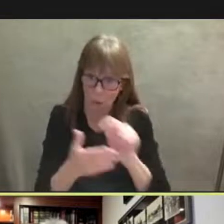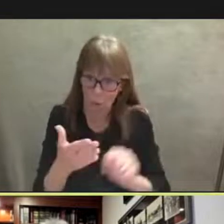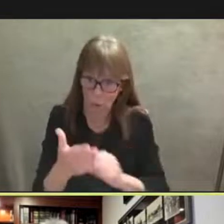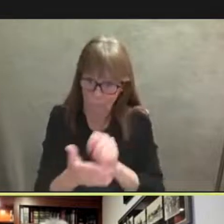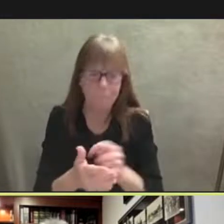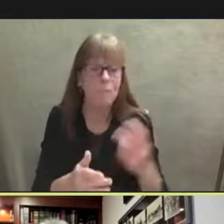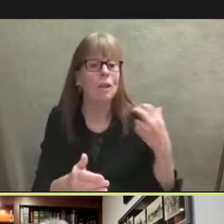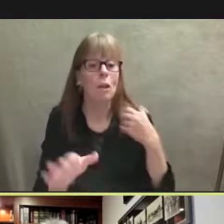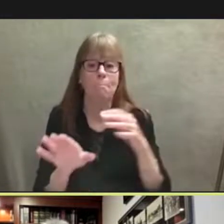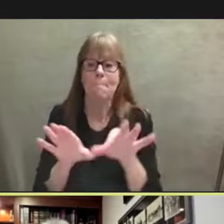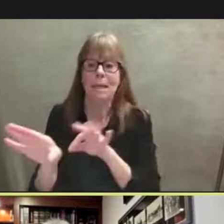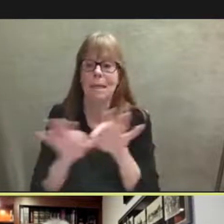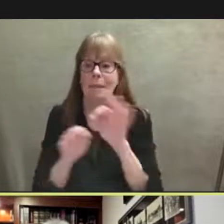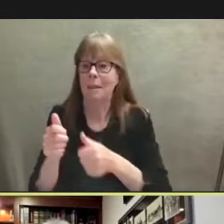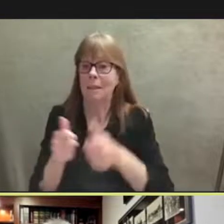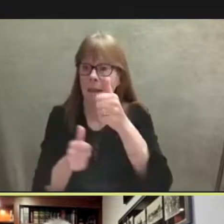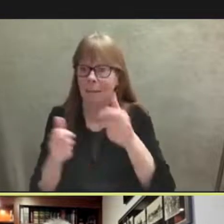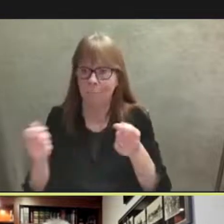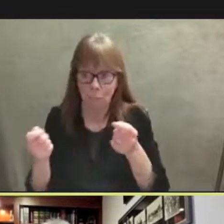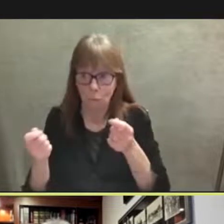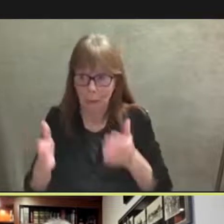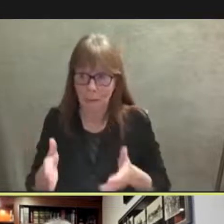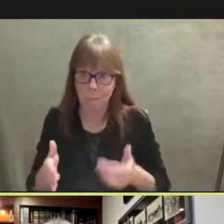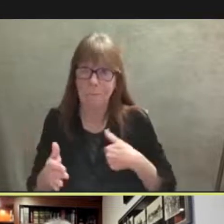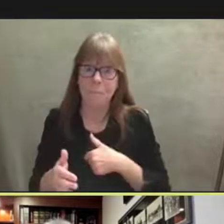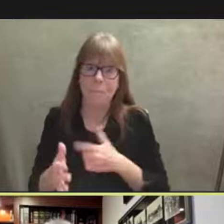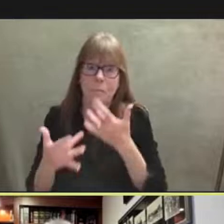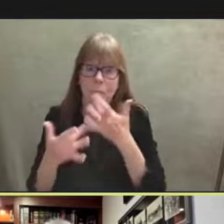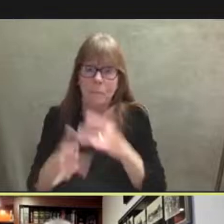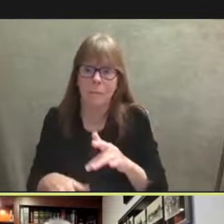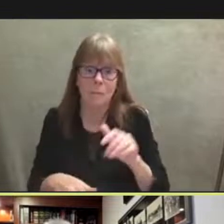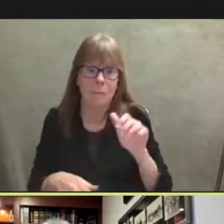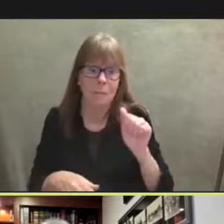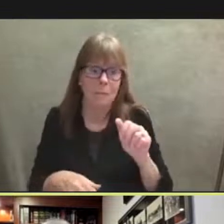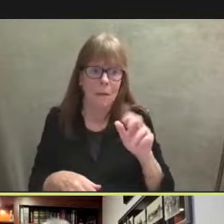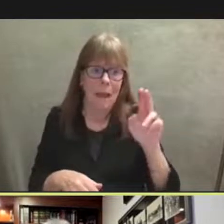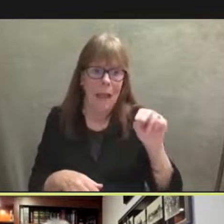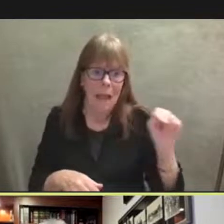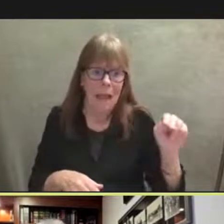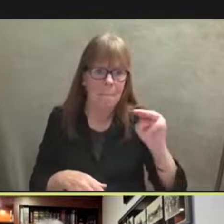director. And we are fortunate and blessed to have Anne Sommers McIntosh as our current